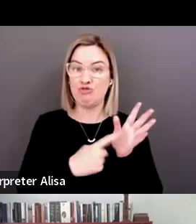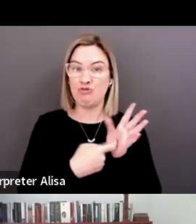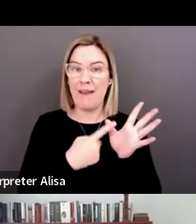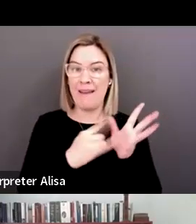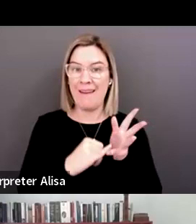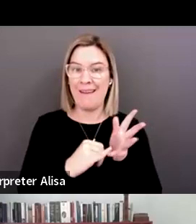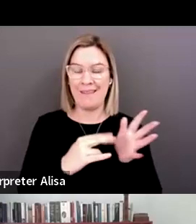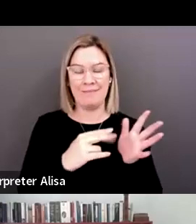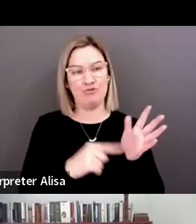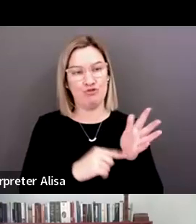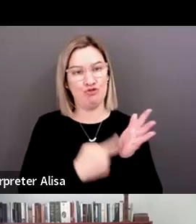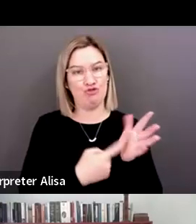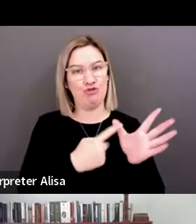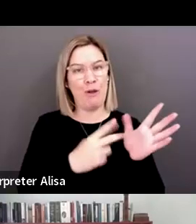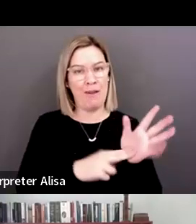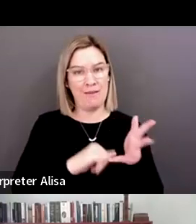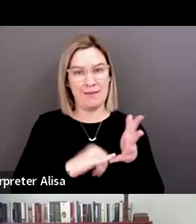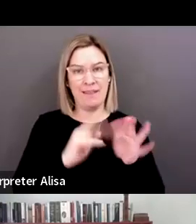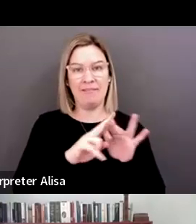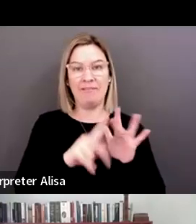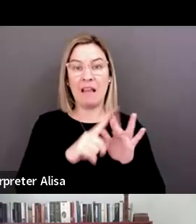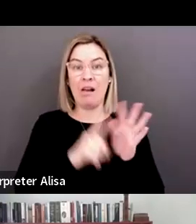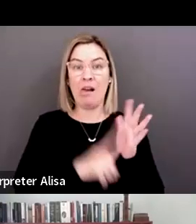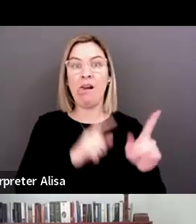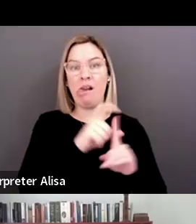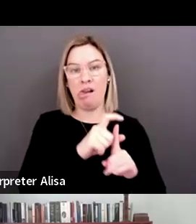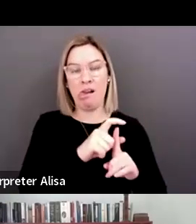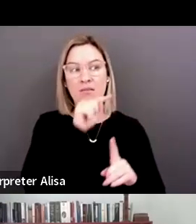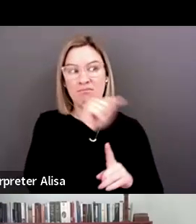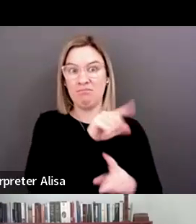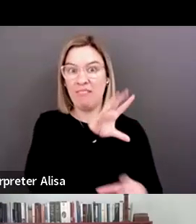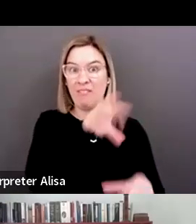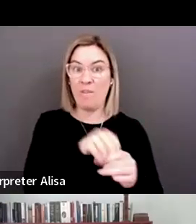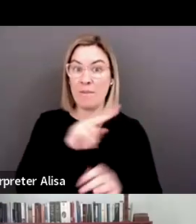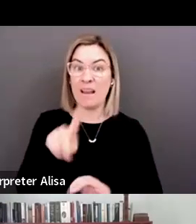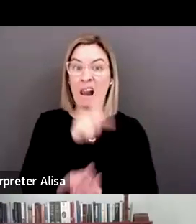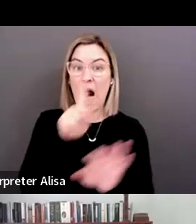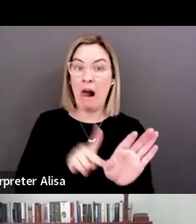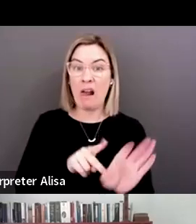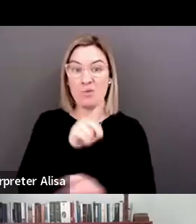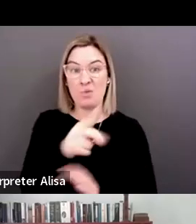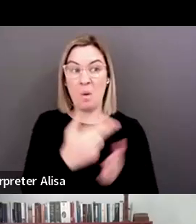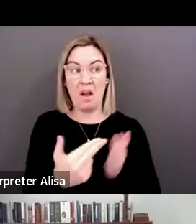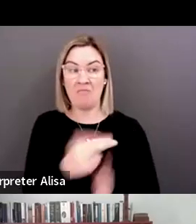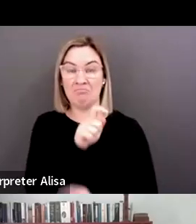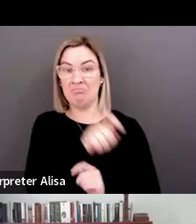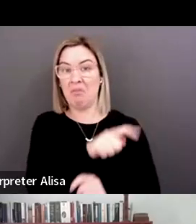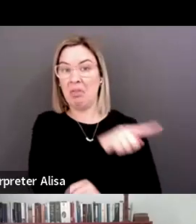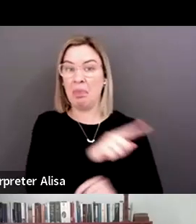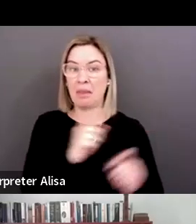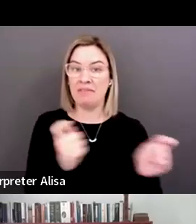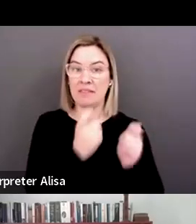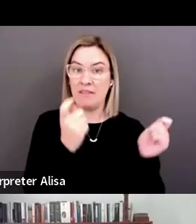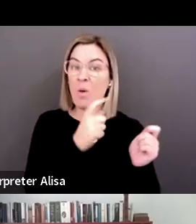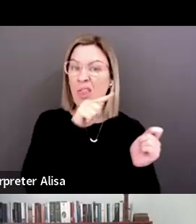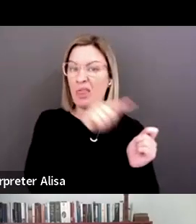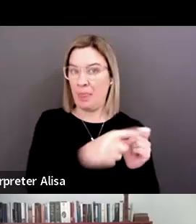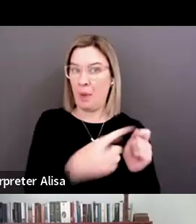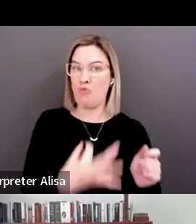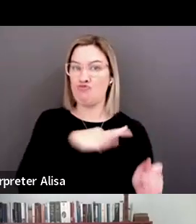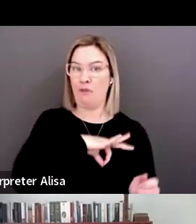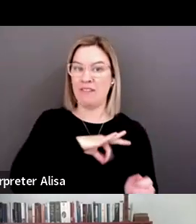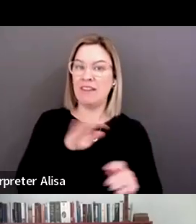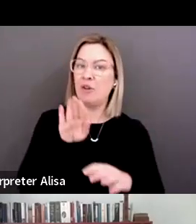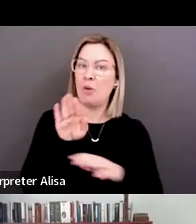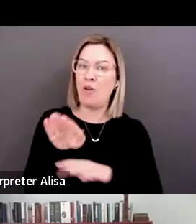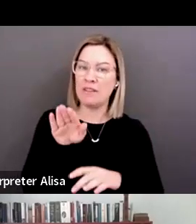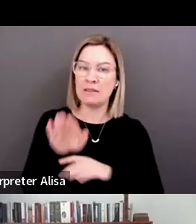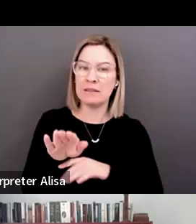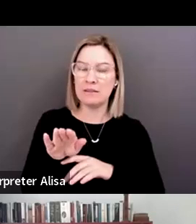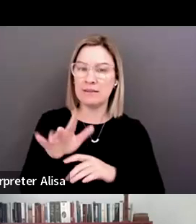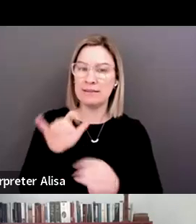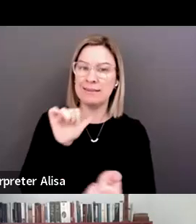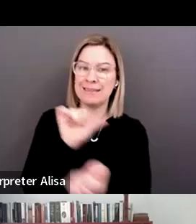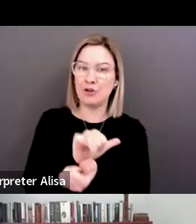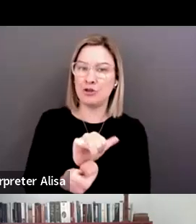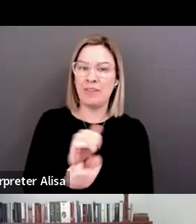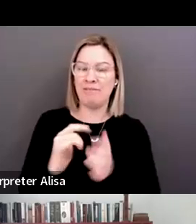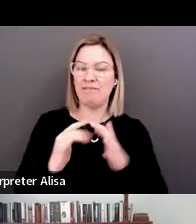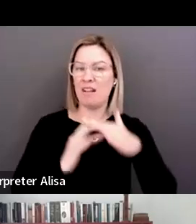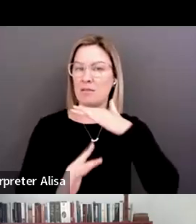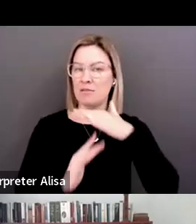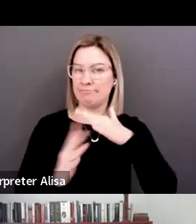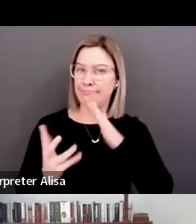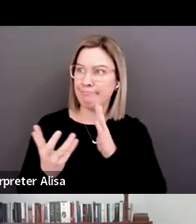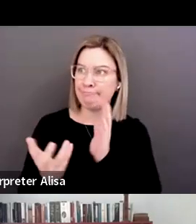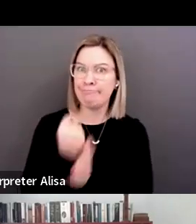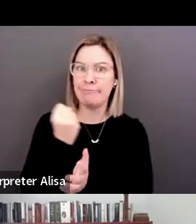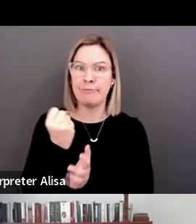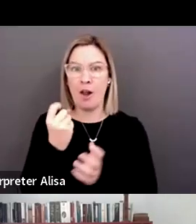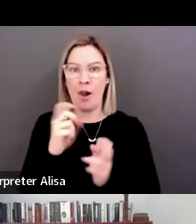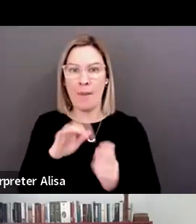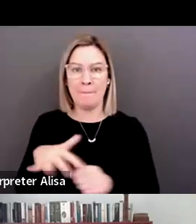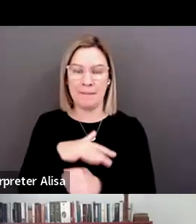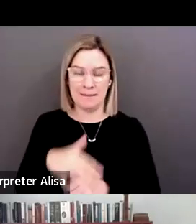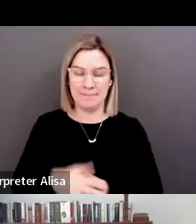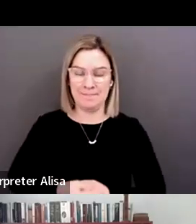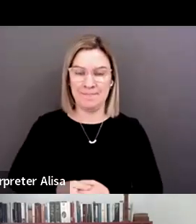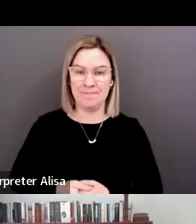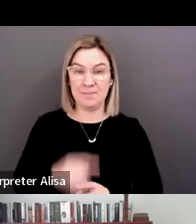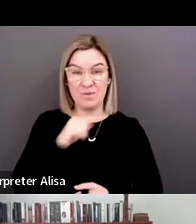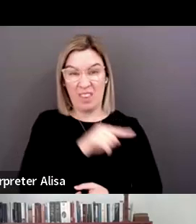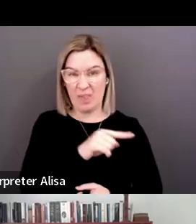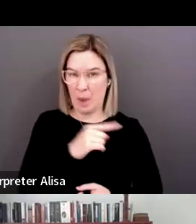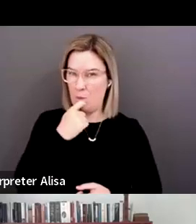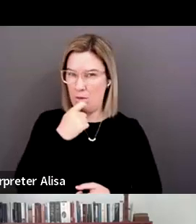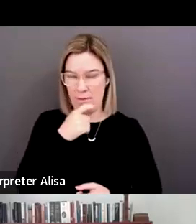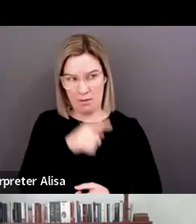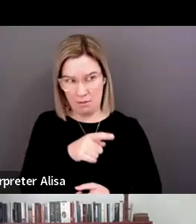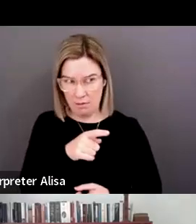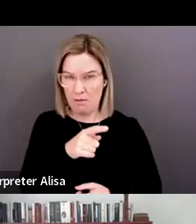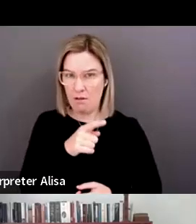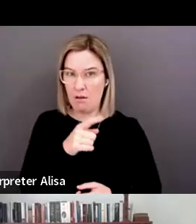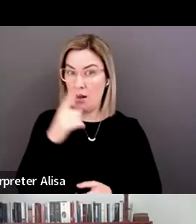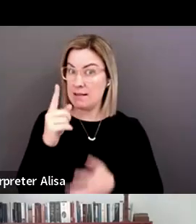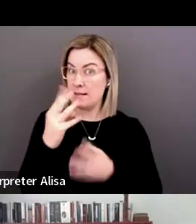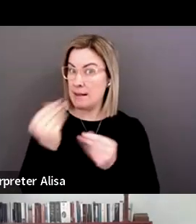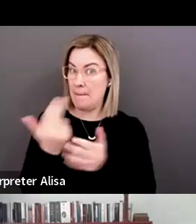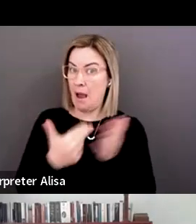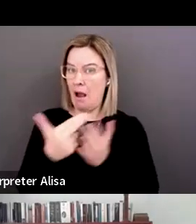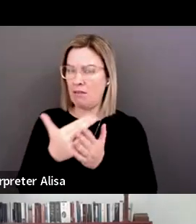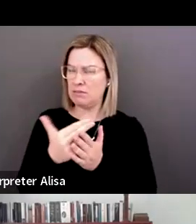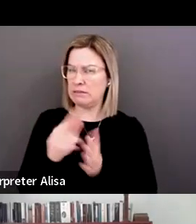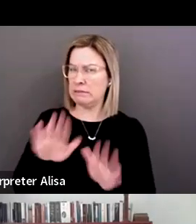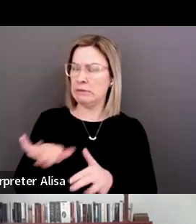came about in 2014, when the Sydney Biennale, they boycotted the festival